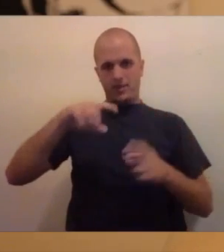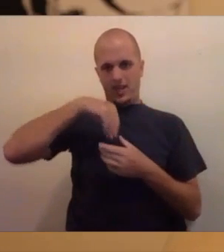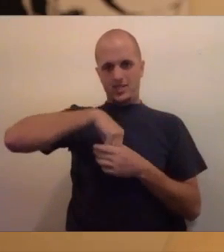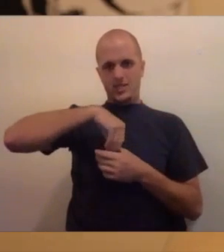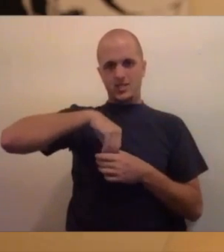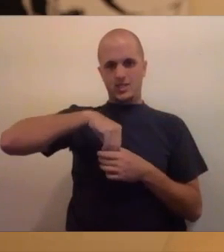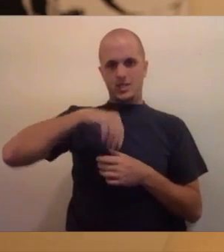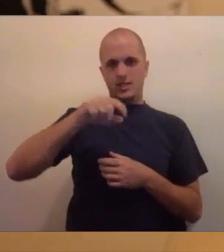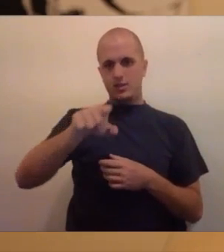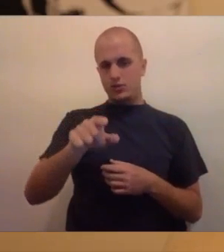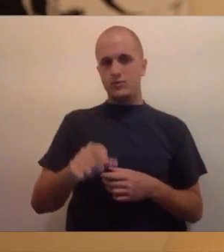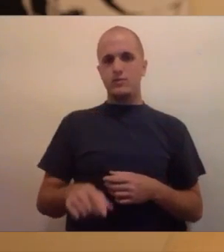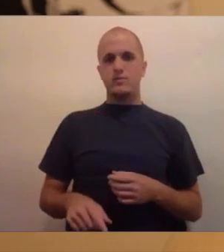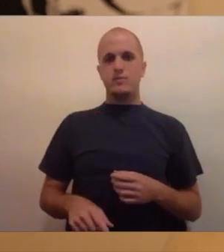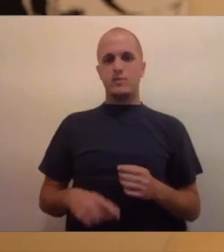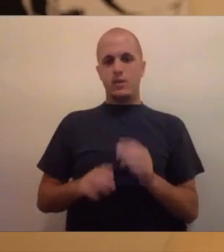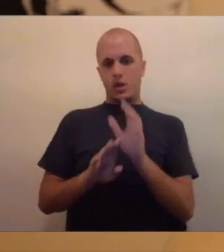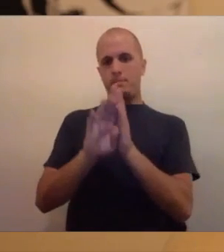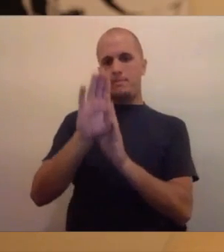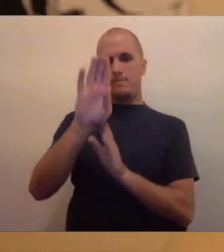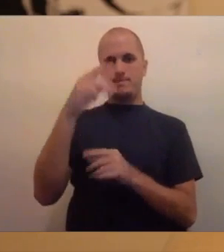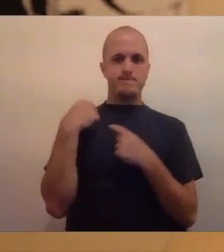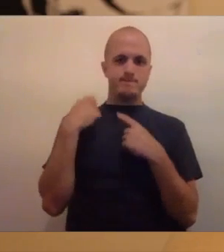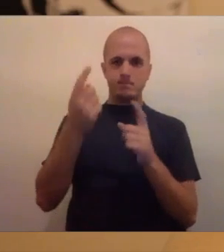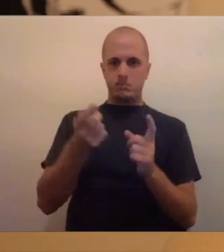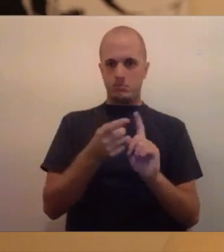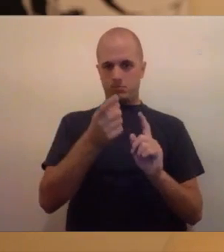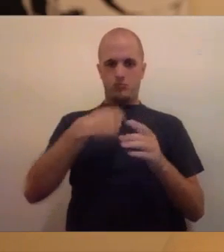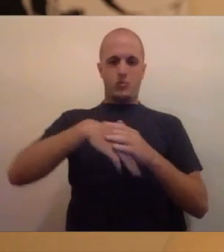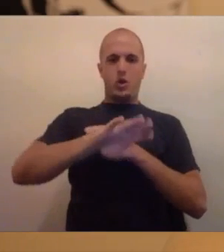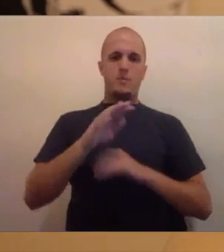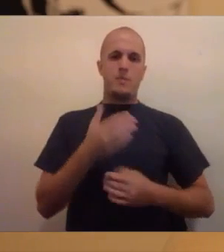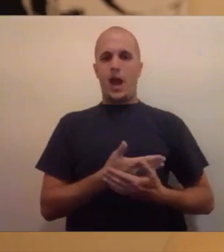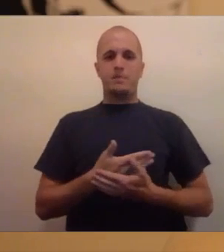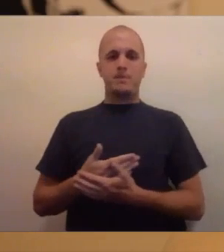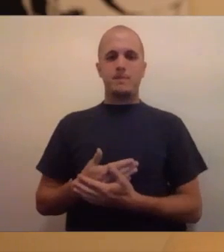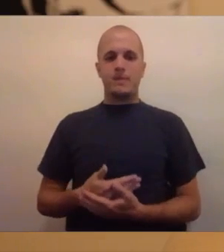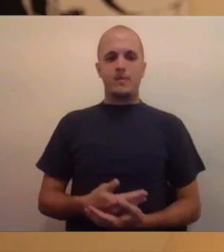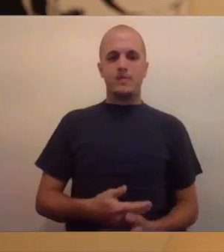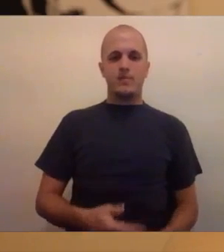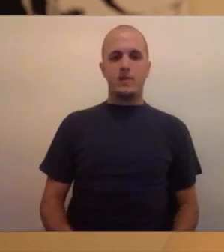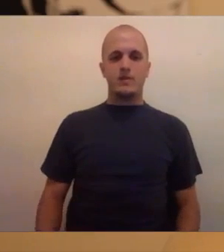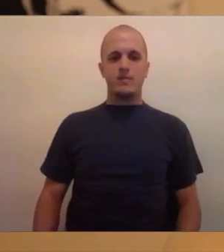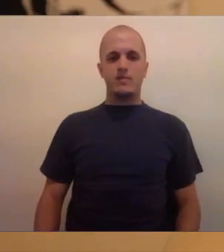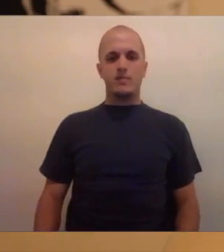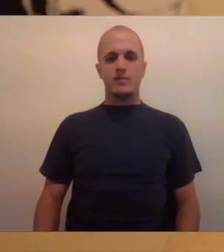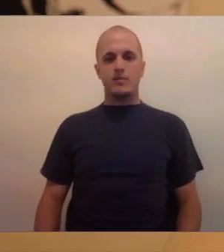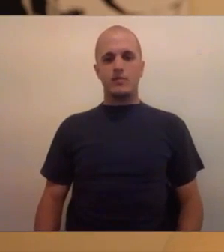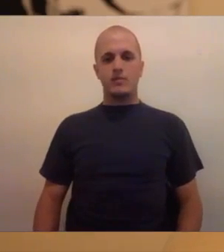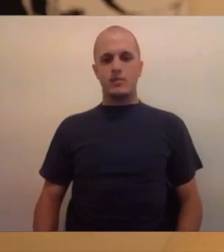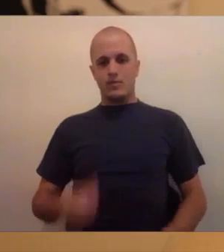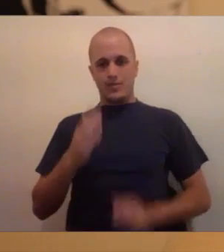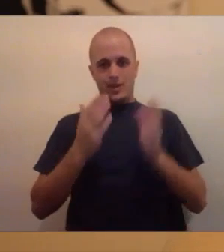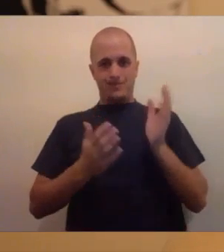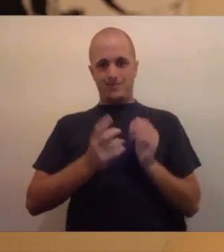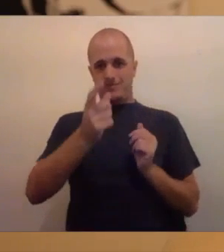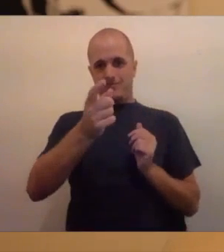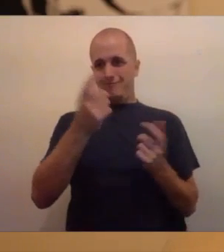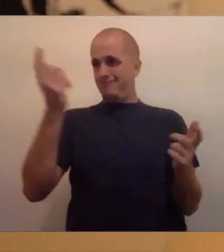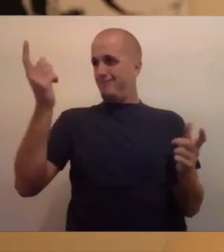and it happens inside of you. I mentioned since babyhood,